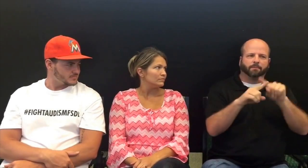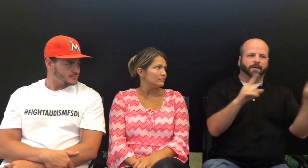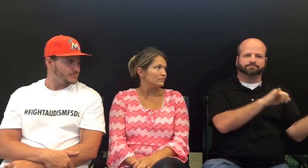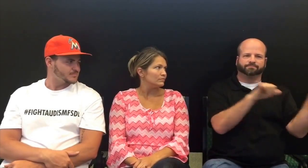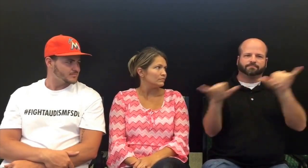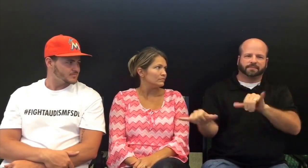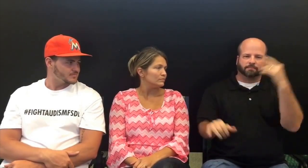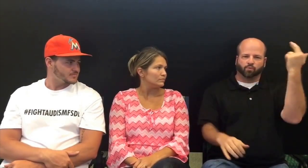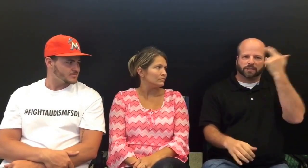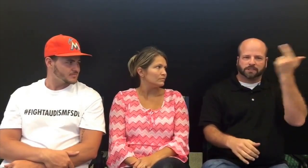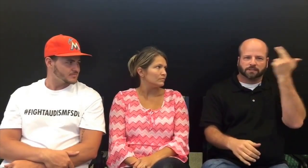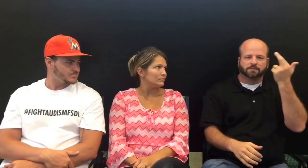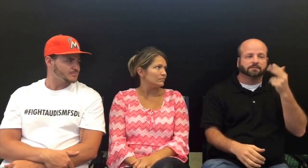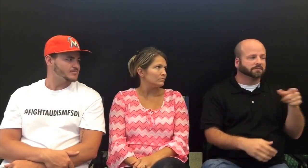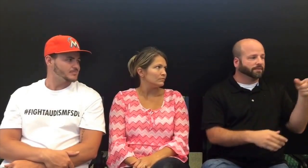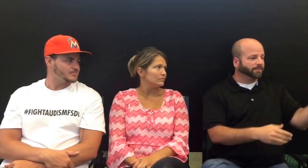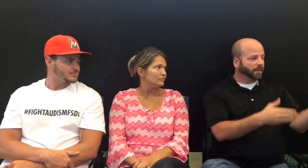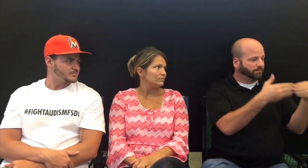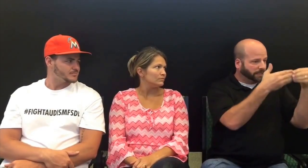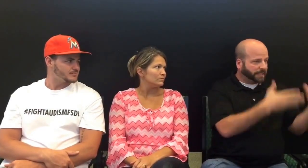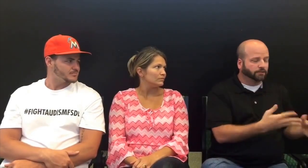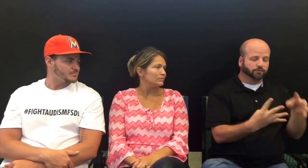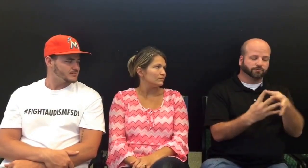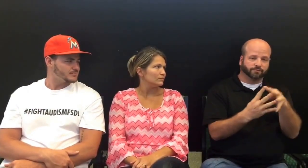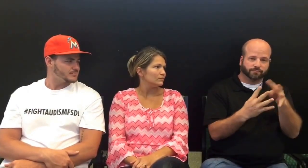We are separate but share this same reasons. The four leaders: